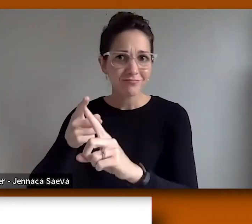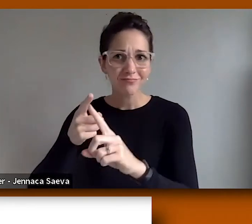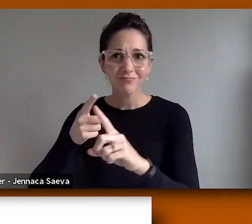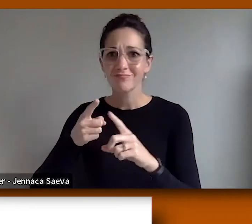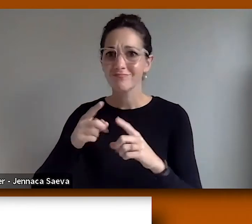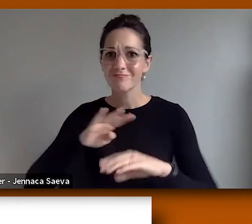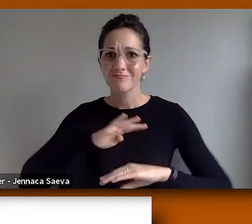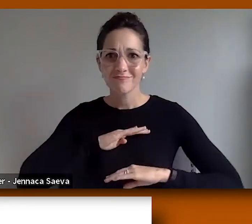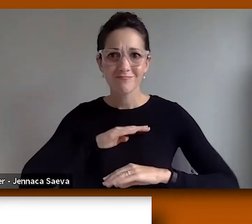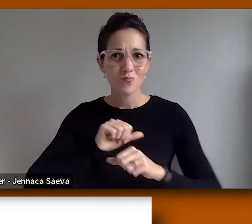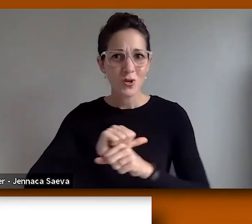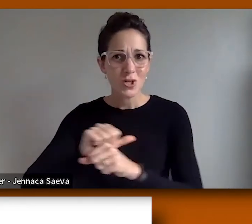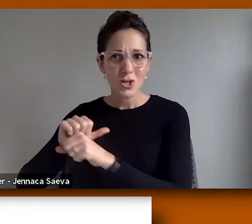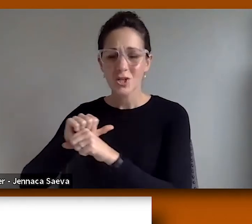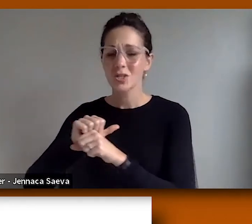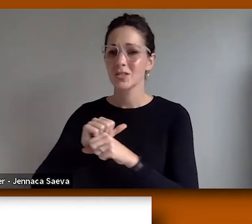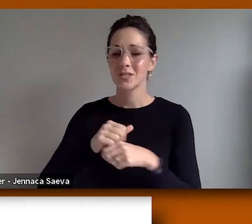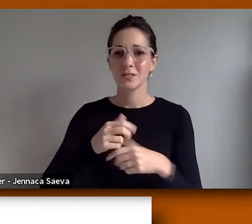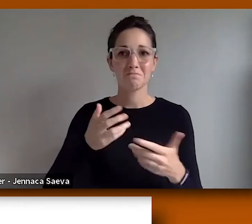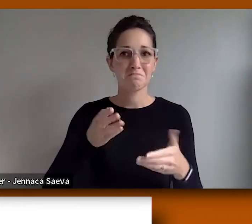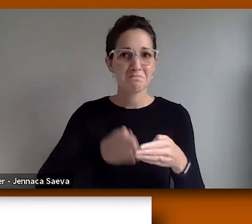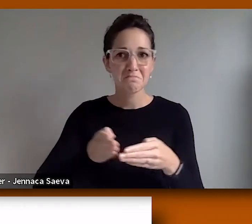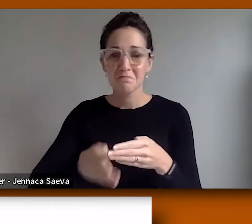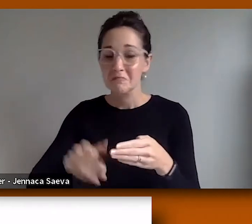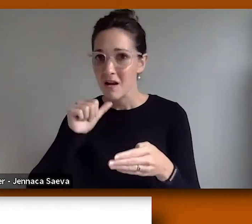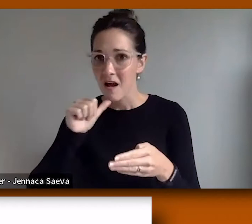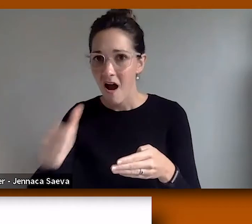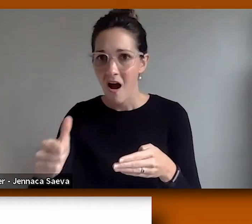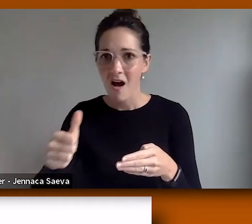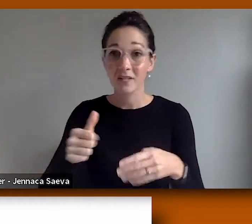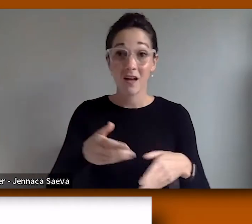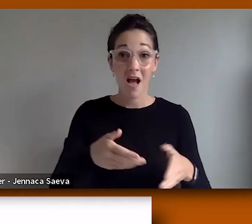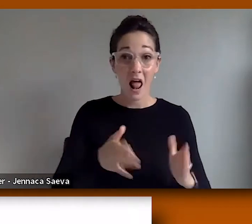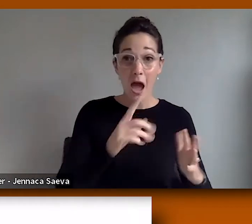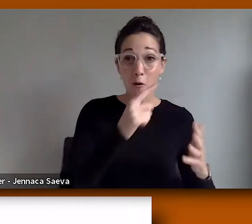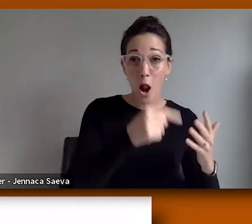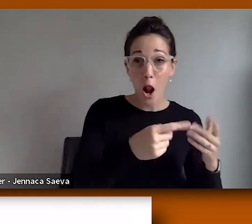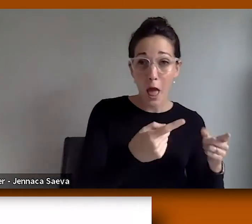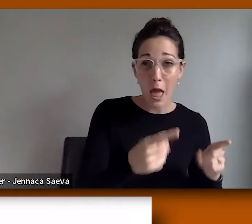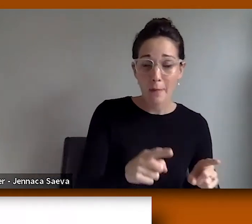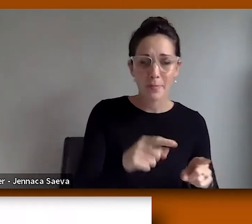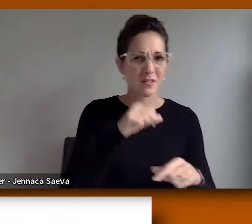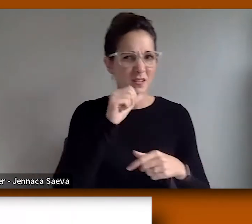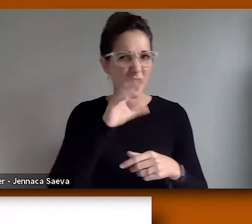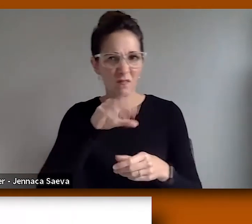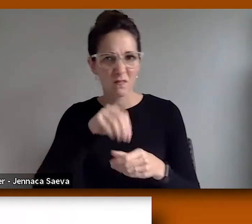if they're allowing things on the grant that aren't allowable according to the federal government,